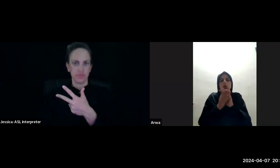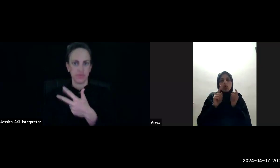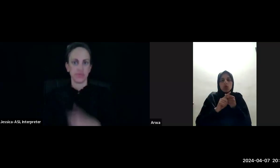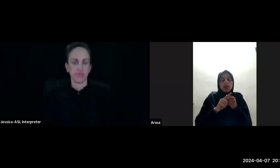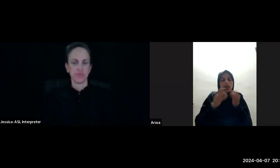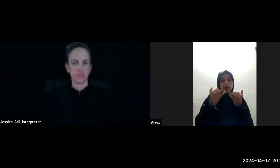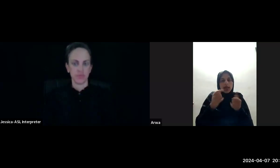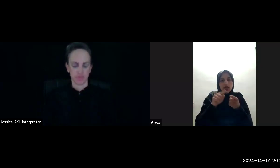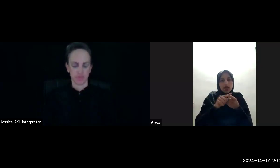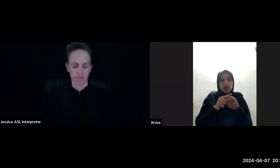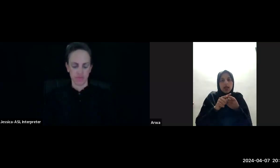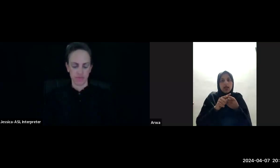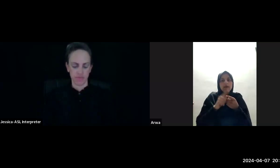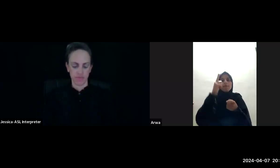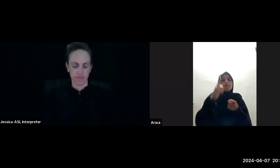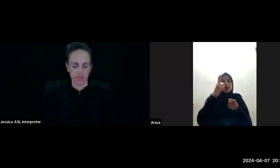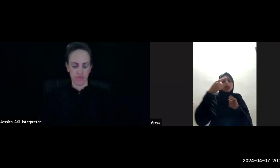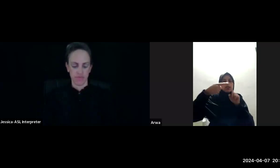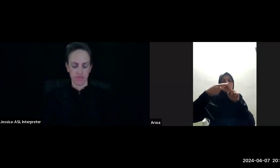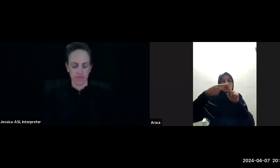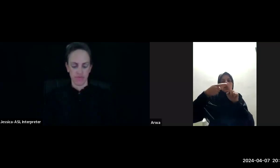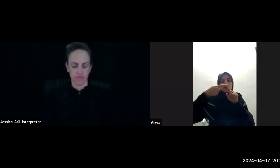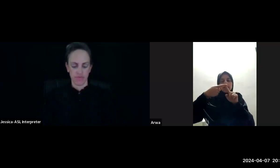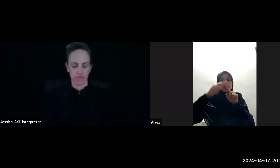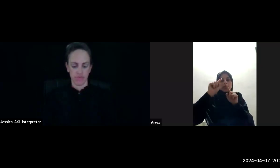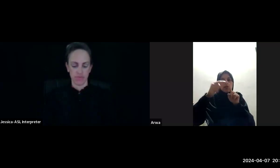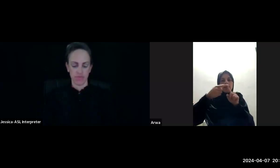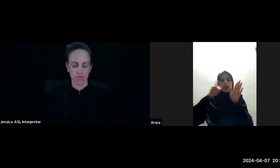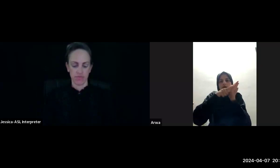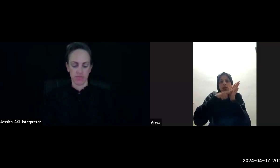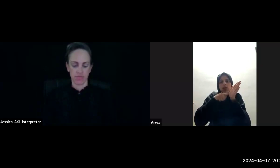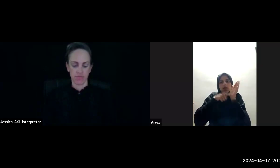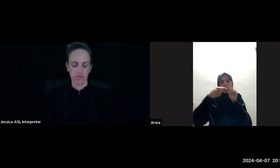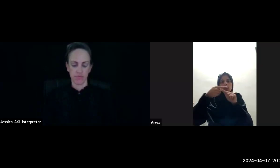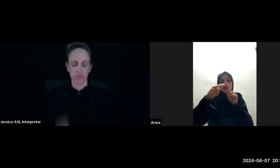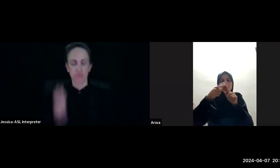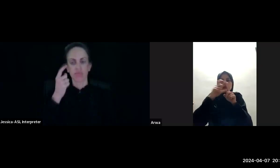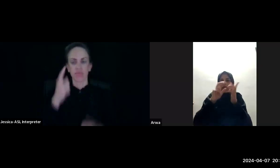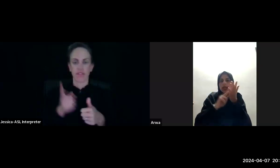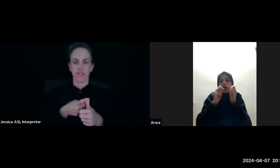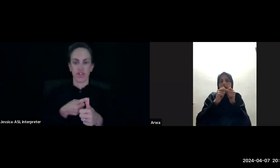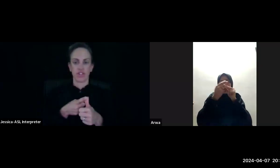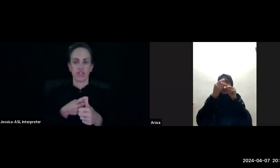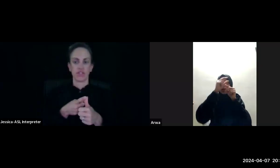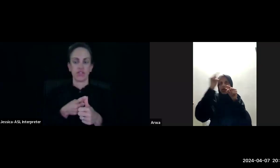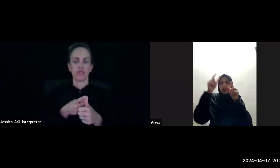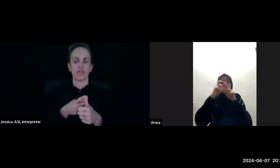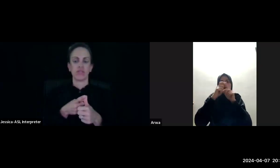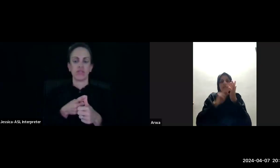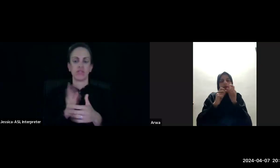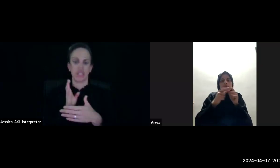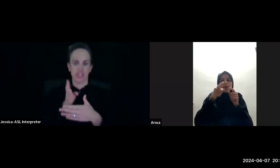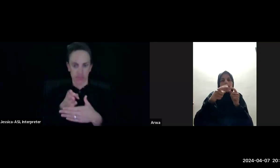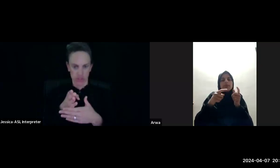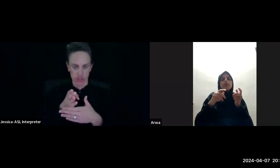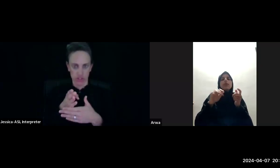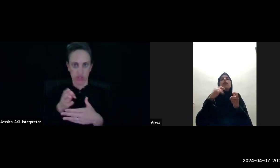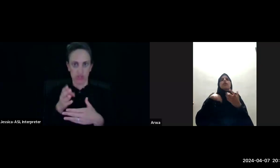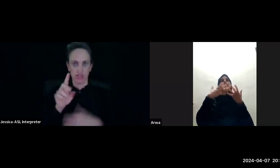uh the first Intervention which is called as DNA interventions, you can replace the gene which is